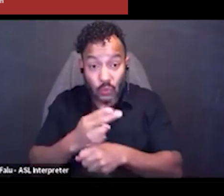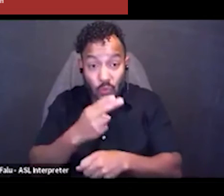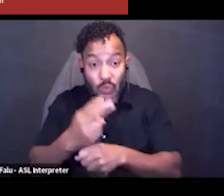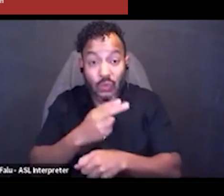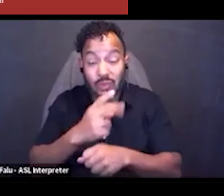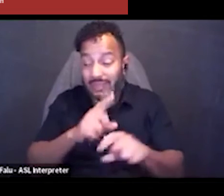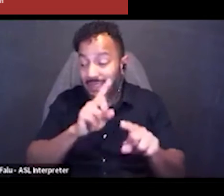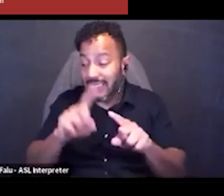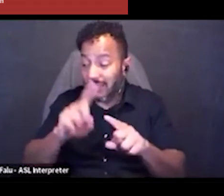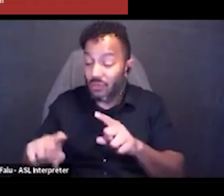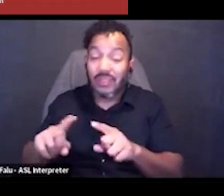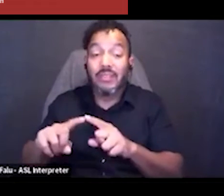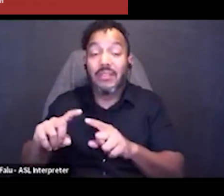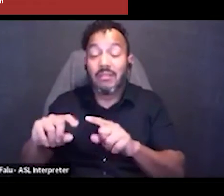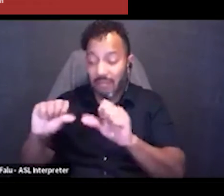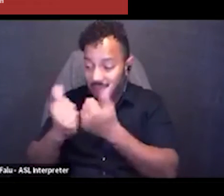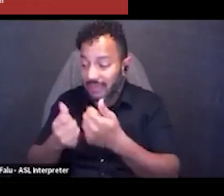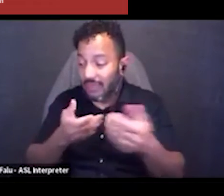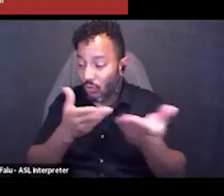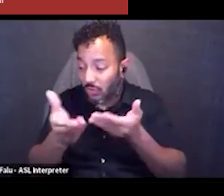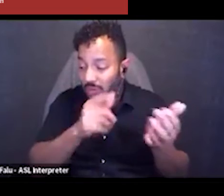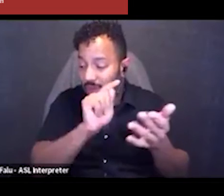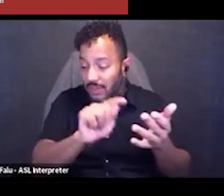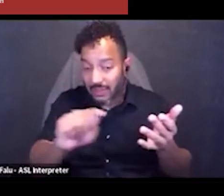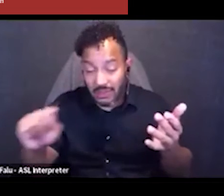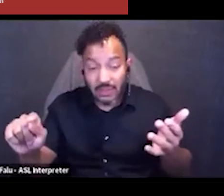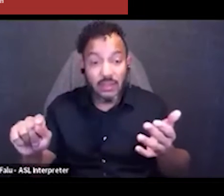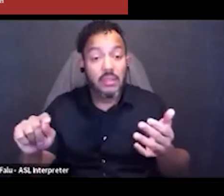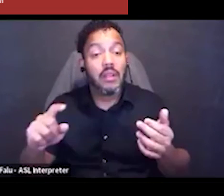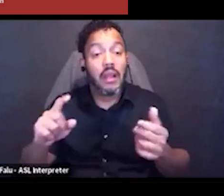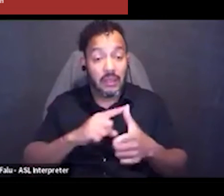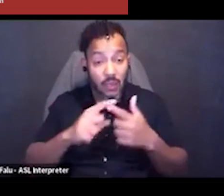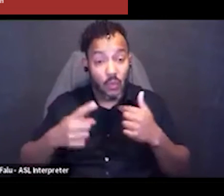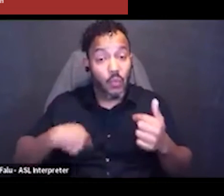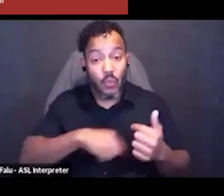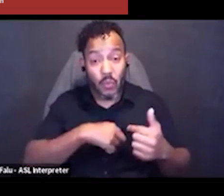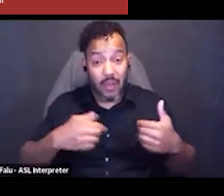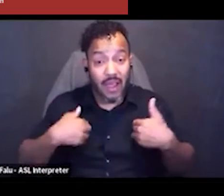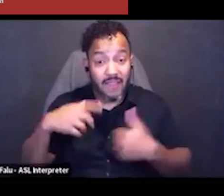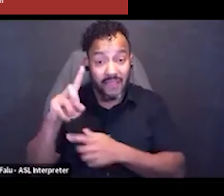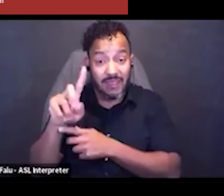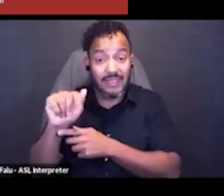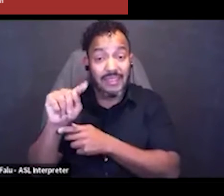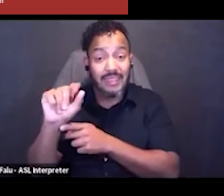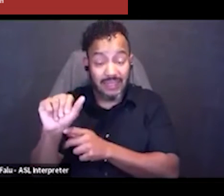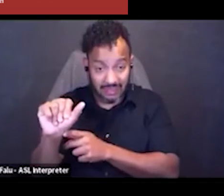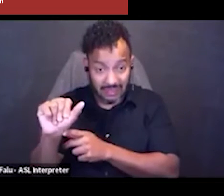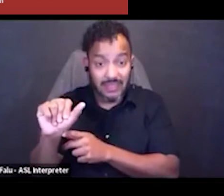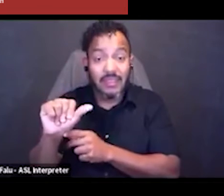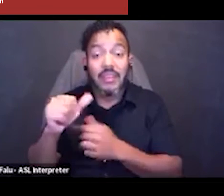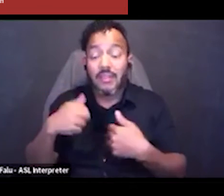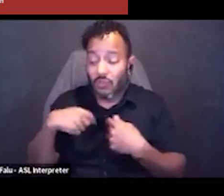We don't have a lot of disaggregated data that shows us specifically the experiences